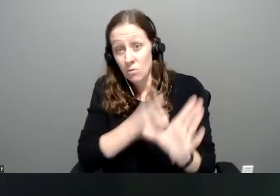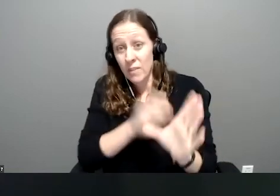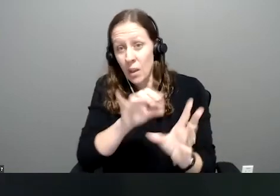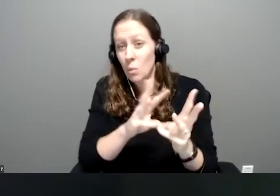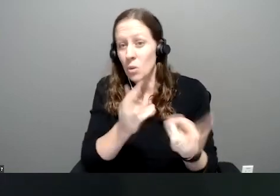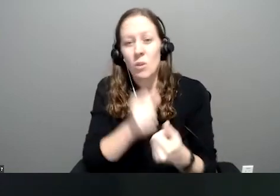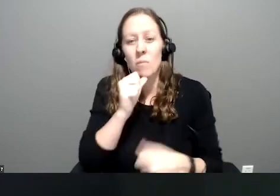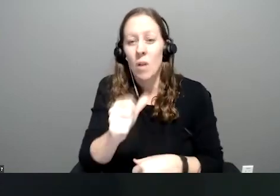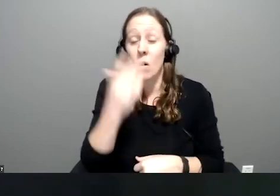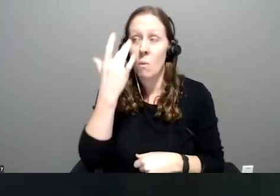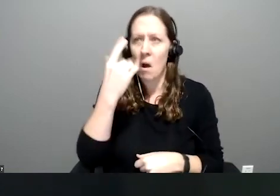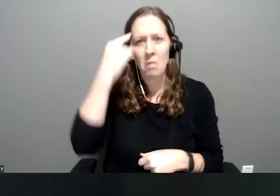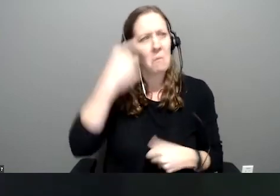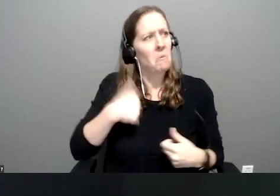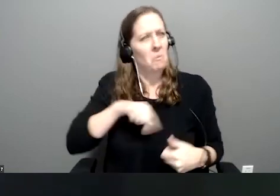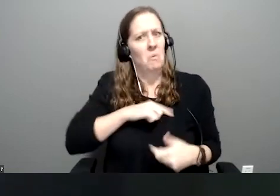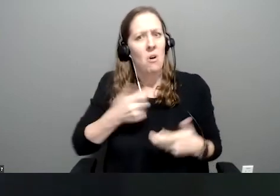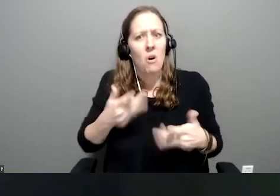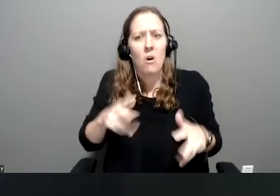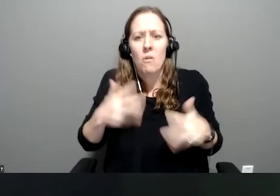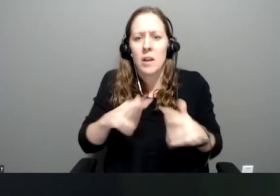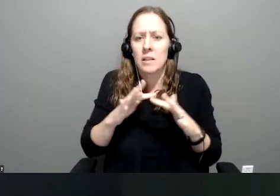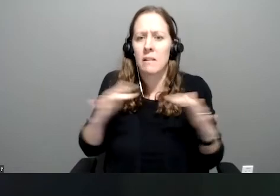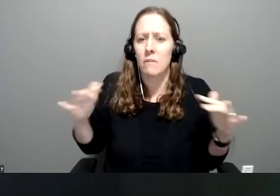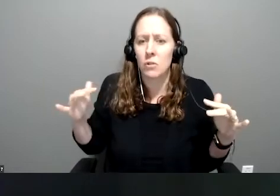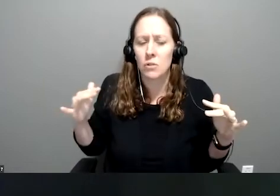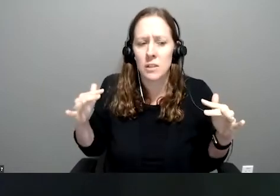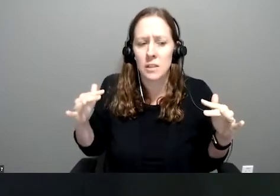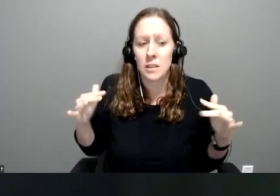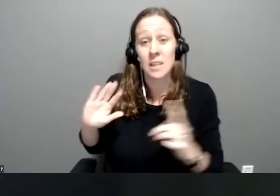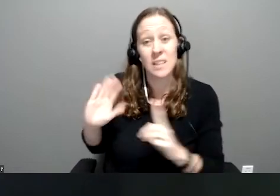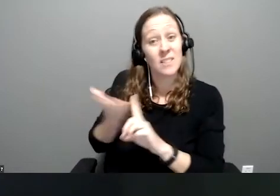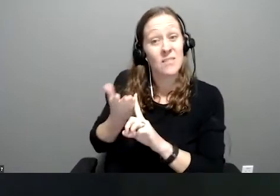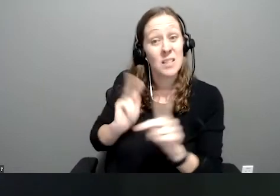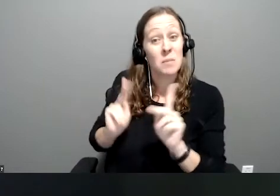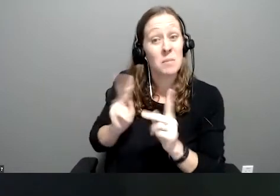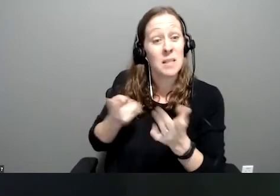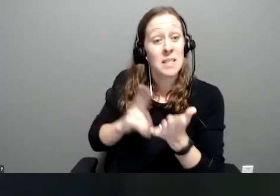their workplace. We persuade those who signed up, by letting them know that the training workshop